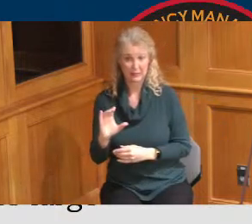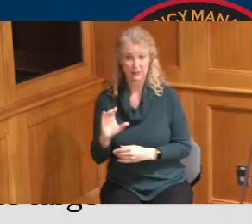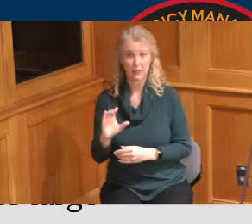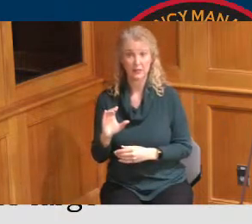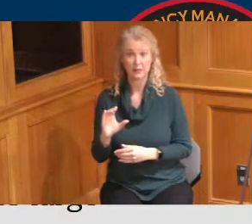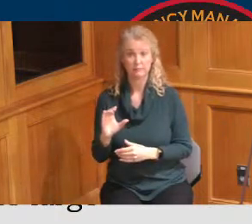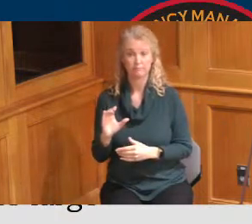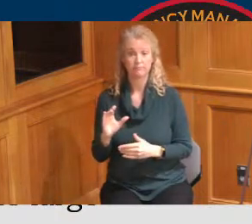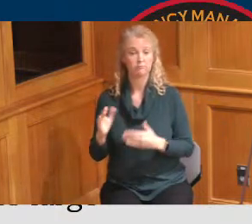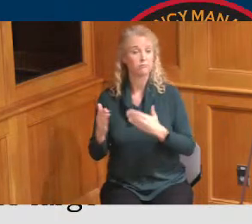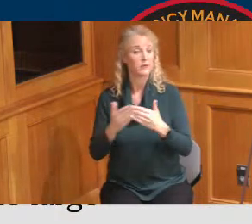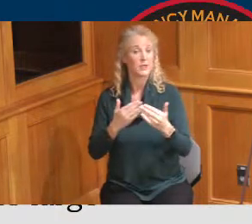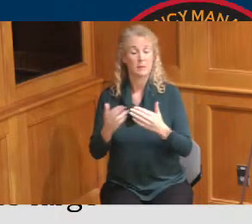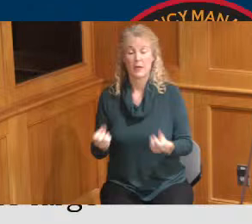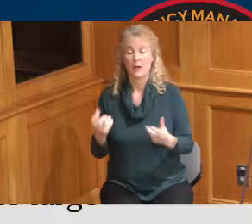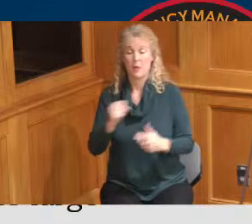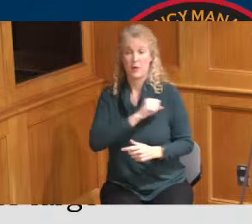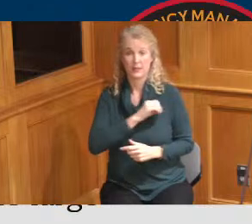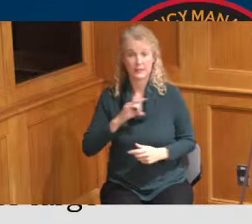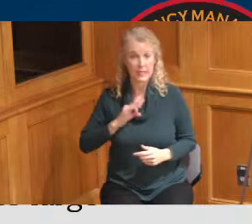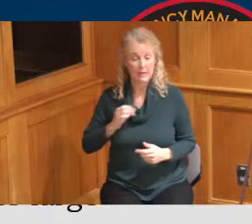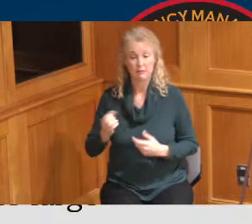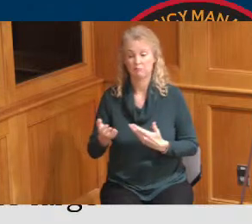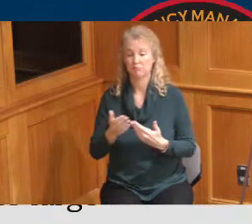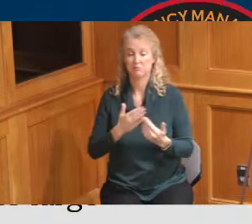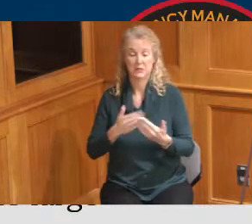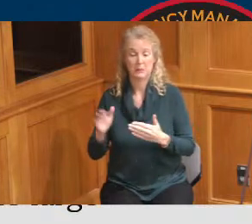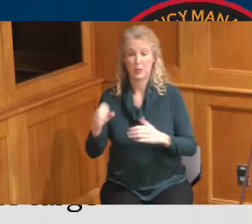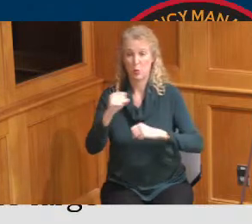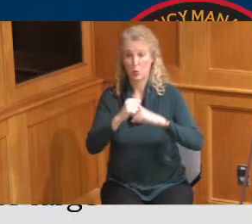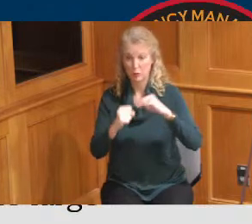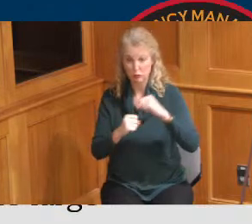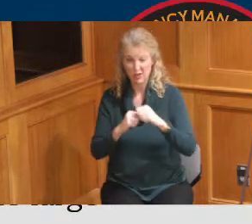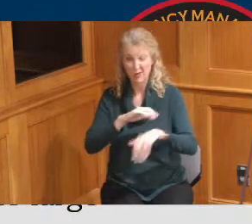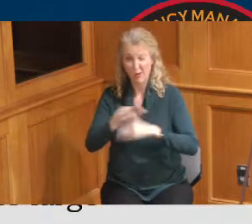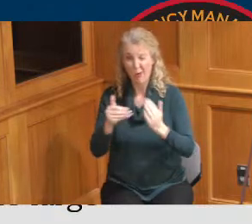your level of Staffing or how you're managed we encourage them all to have a basic understanding